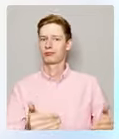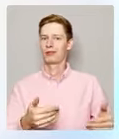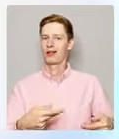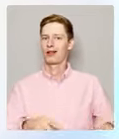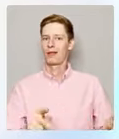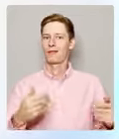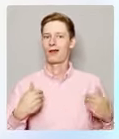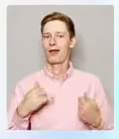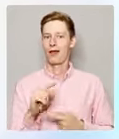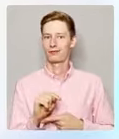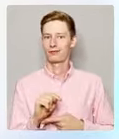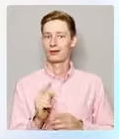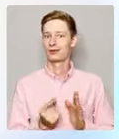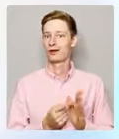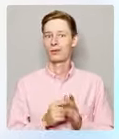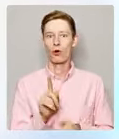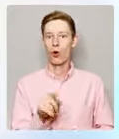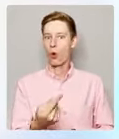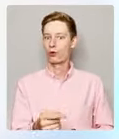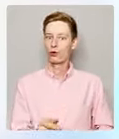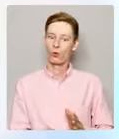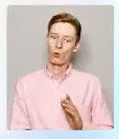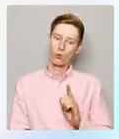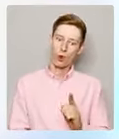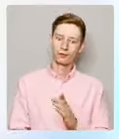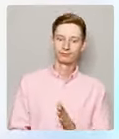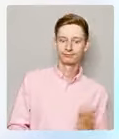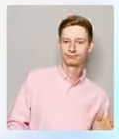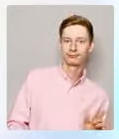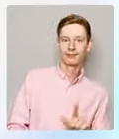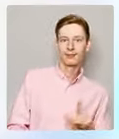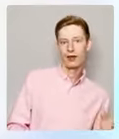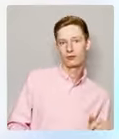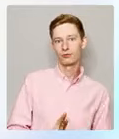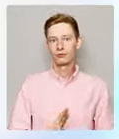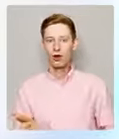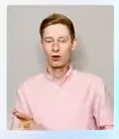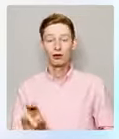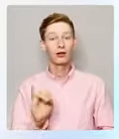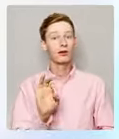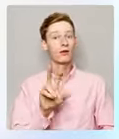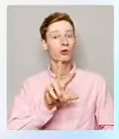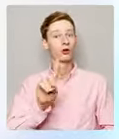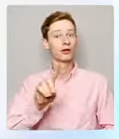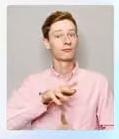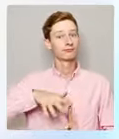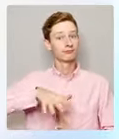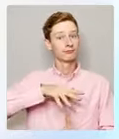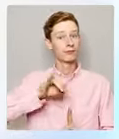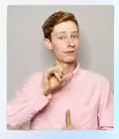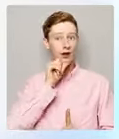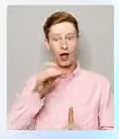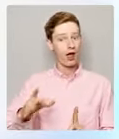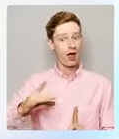In some cases, this type of interaction can be purely directional. If the object is in the 3D space, particularly if it's not anchored to the player,